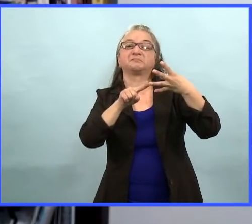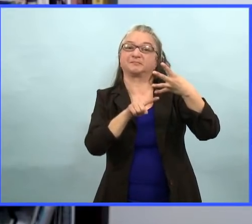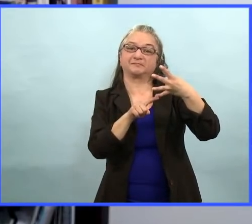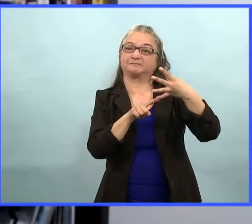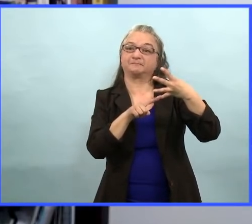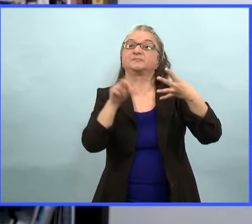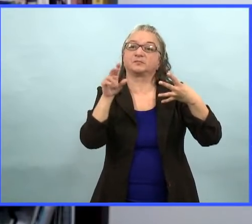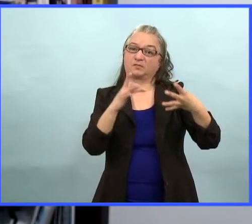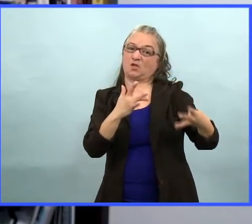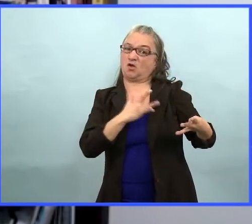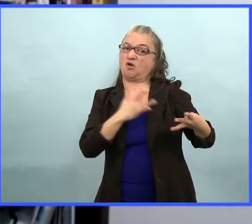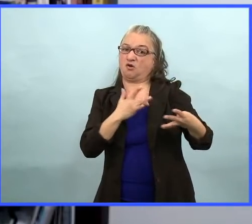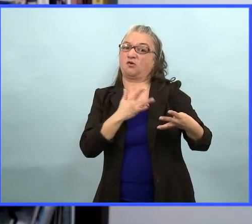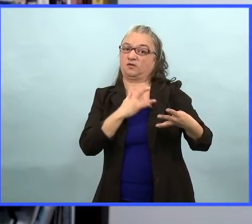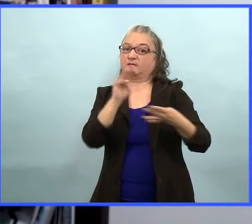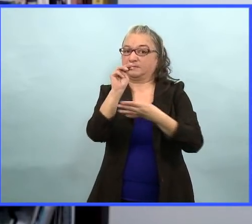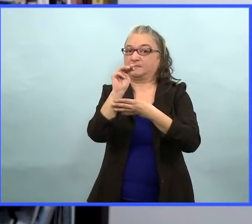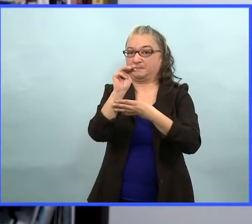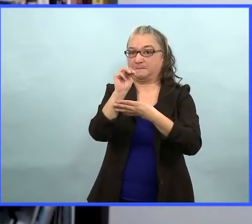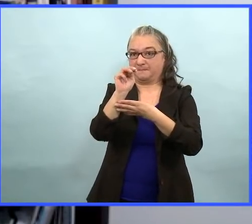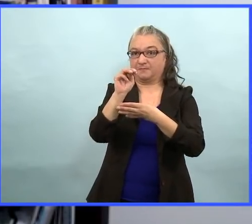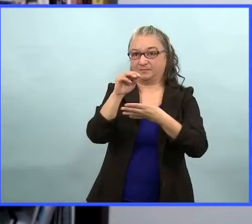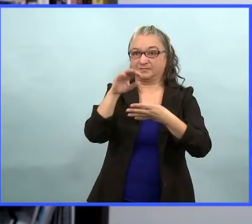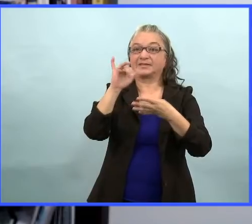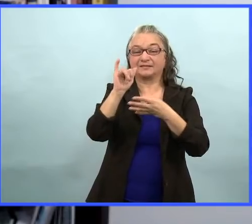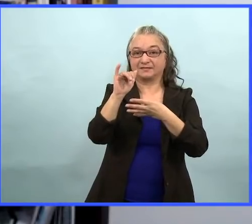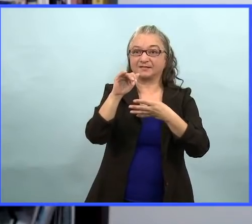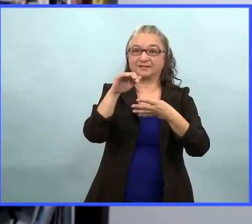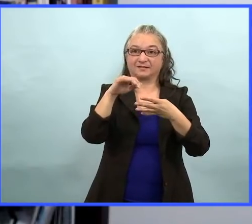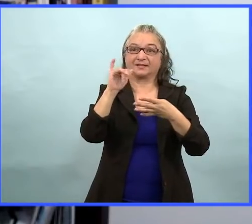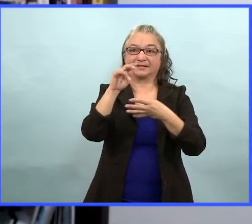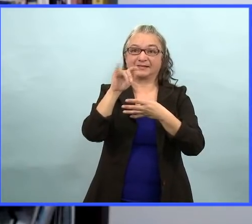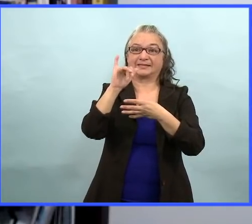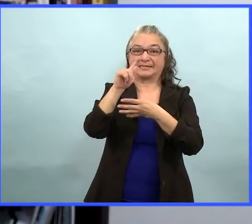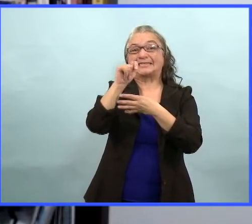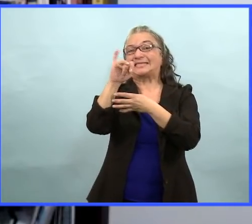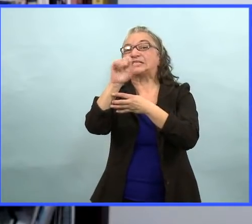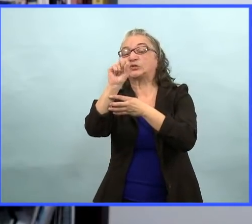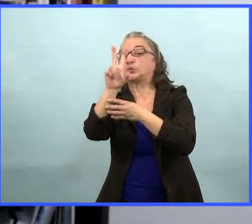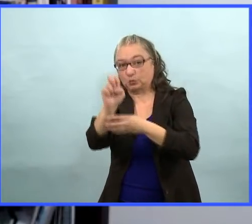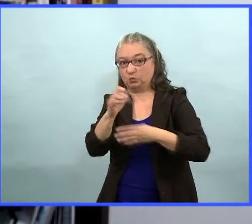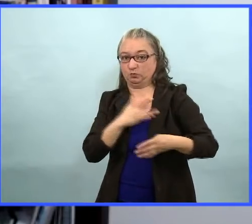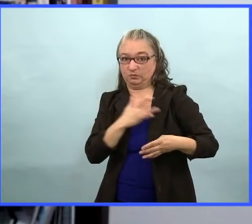tissues is extremely rare and it is mild to begin with when it occurs related to a vaccine